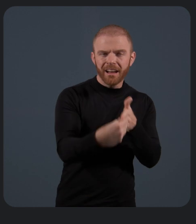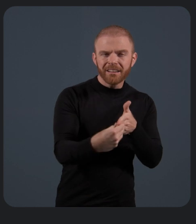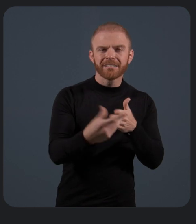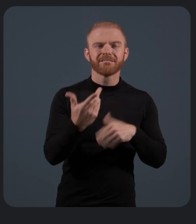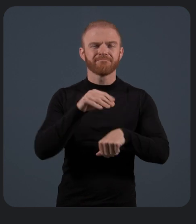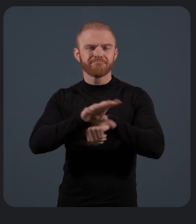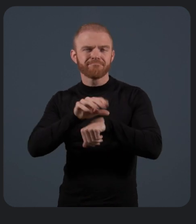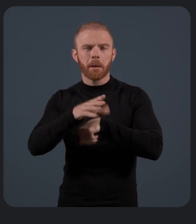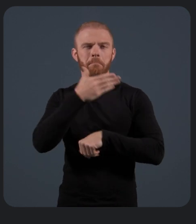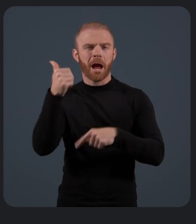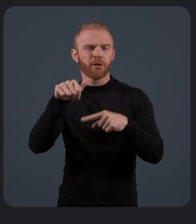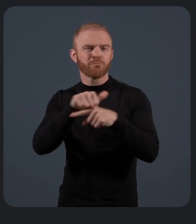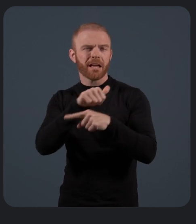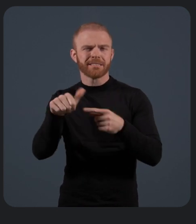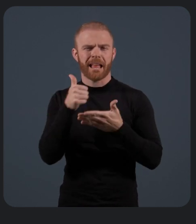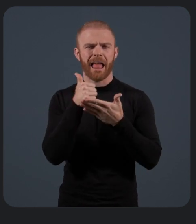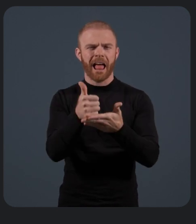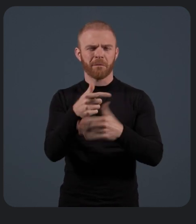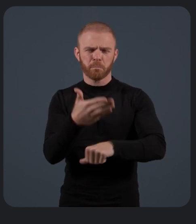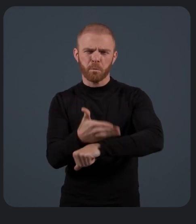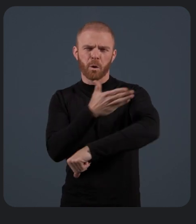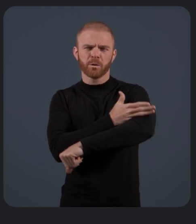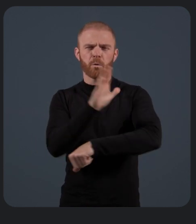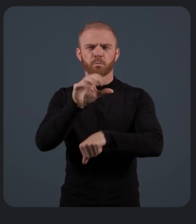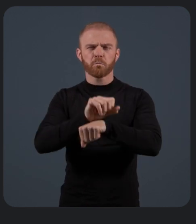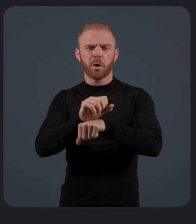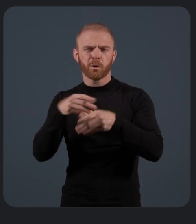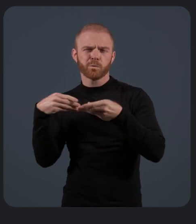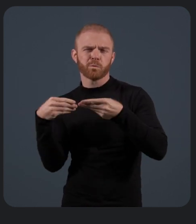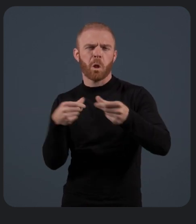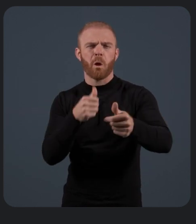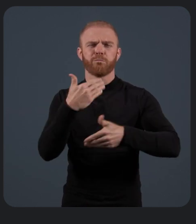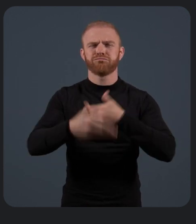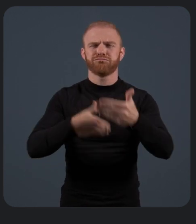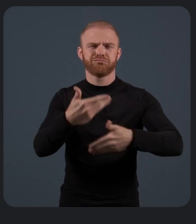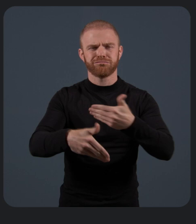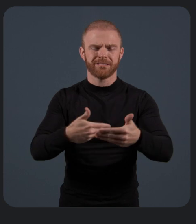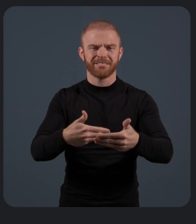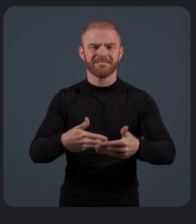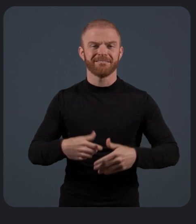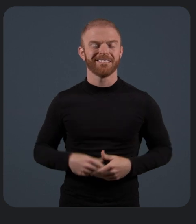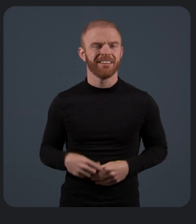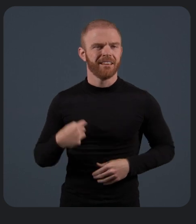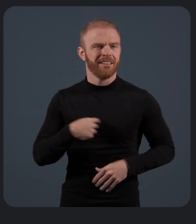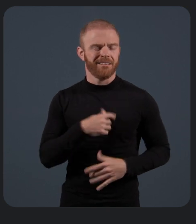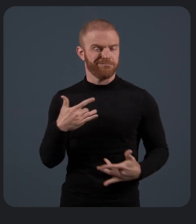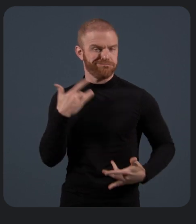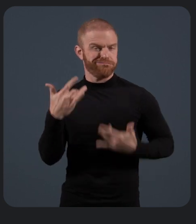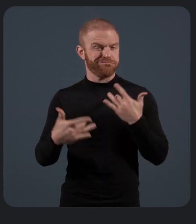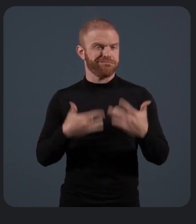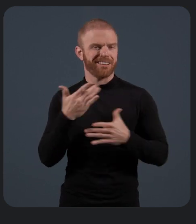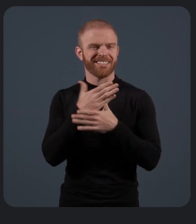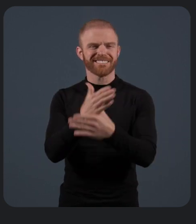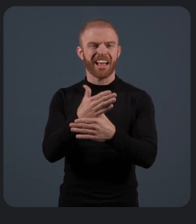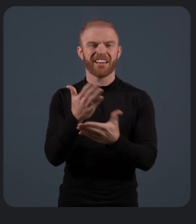and best practices to help you improve your entire workflow. We're ecstatic to share how we're